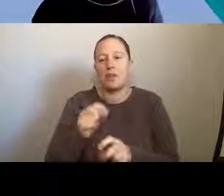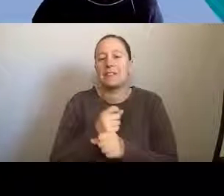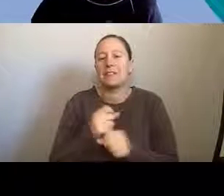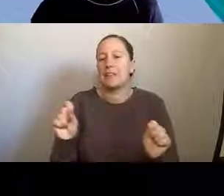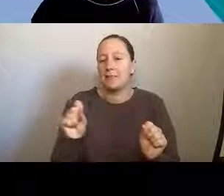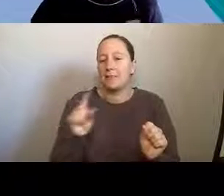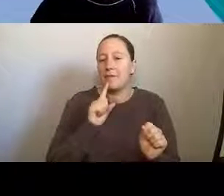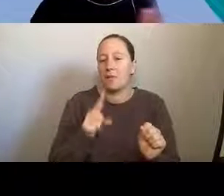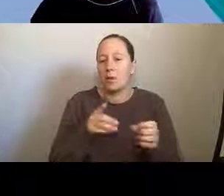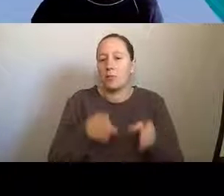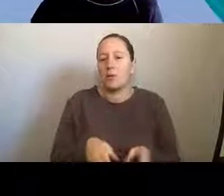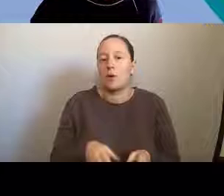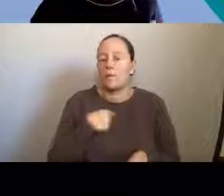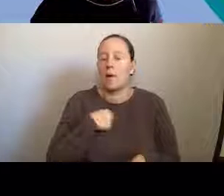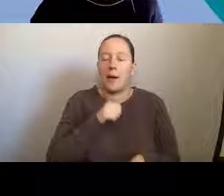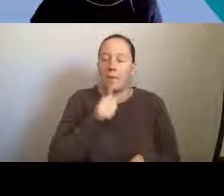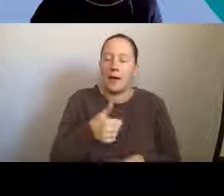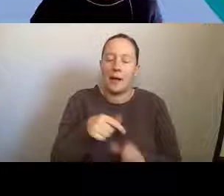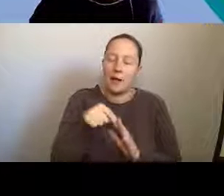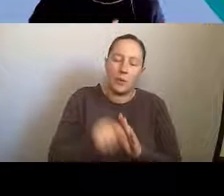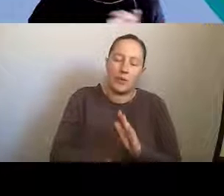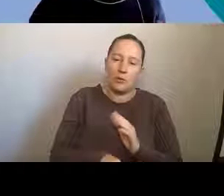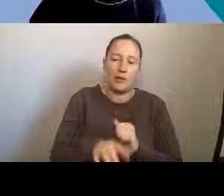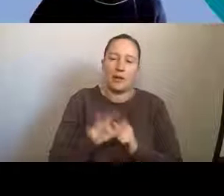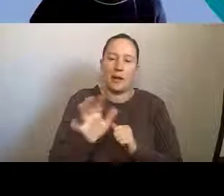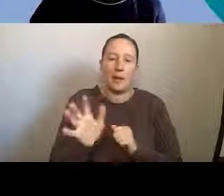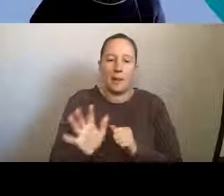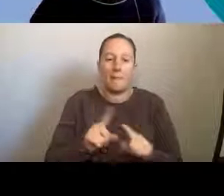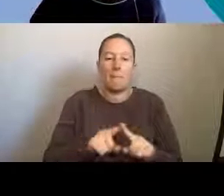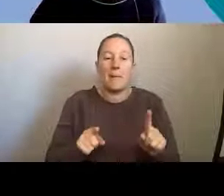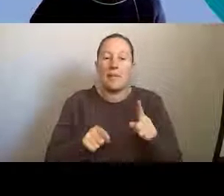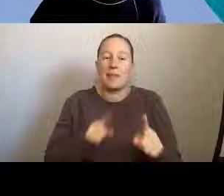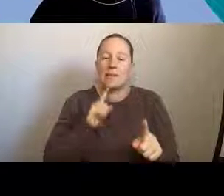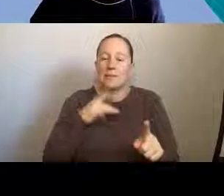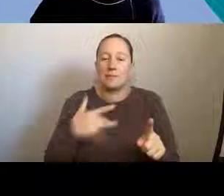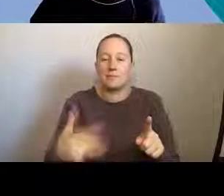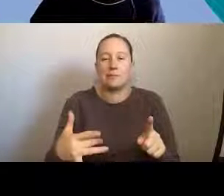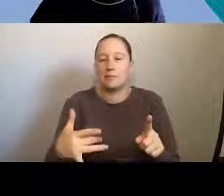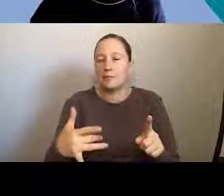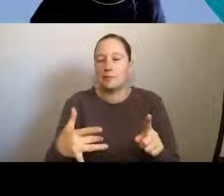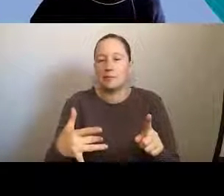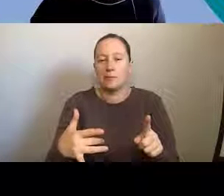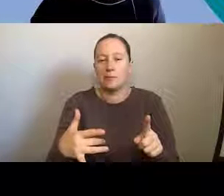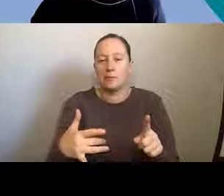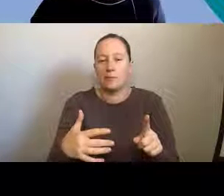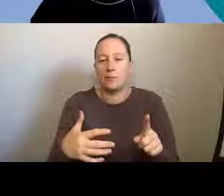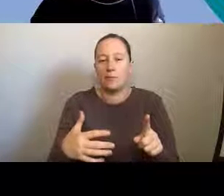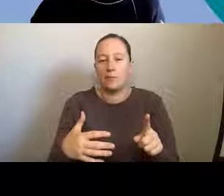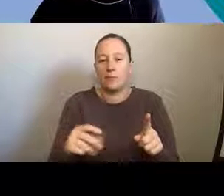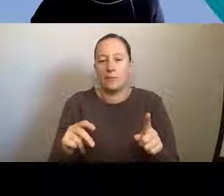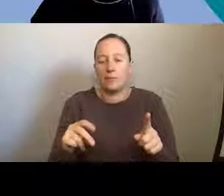and I'm not going to go into this in detail. But this is typically done by requiring a Data Safety